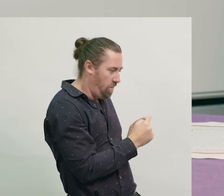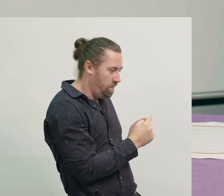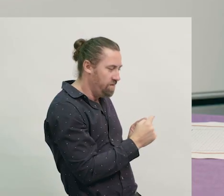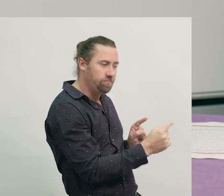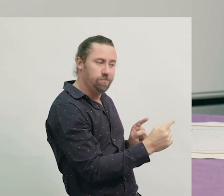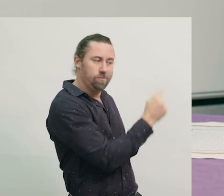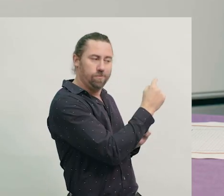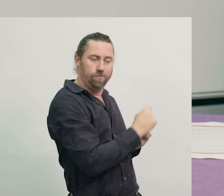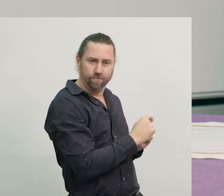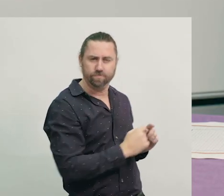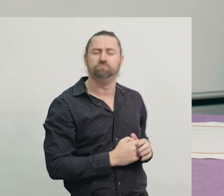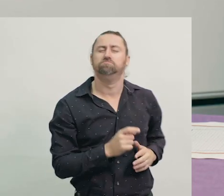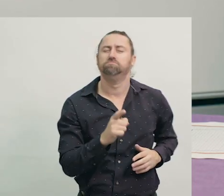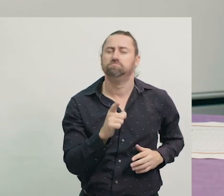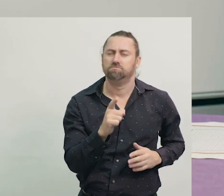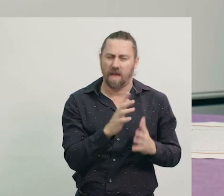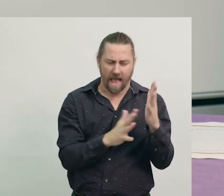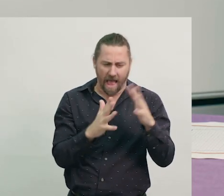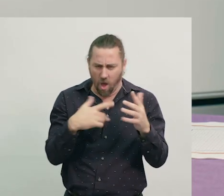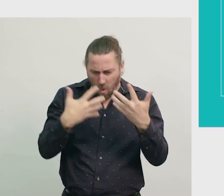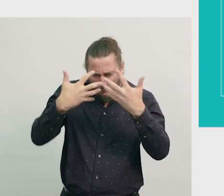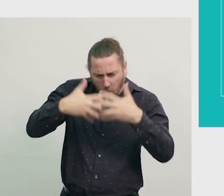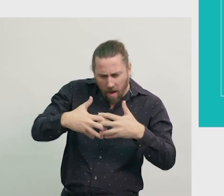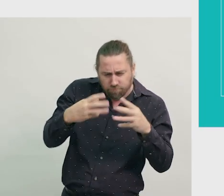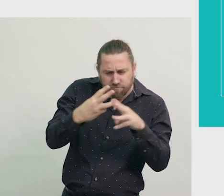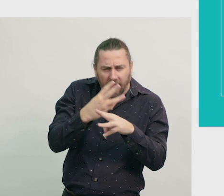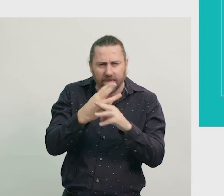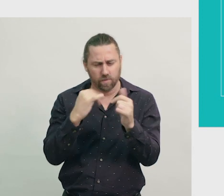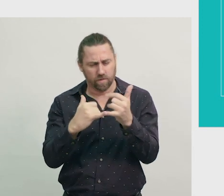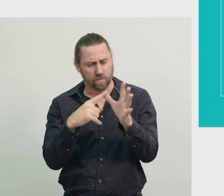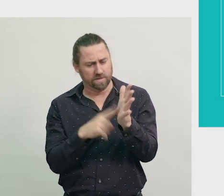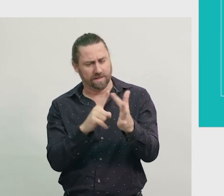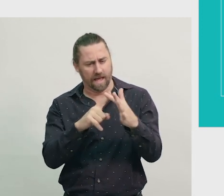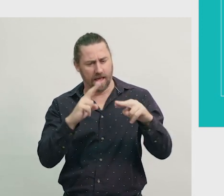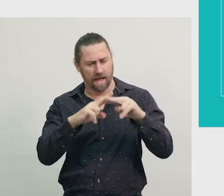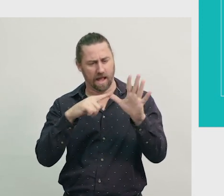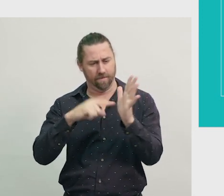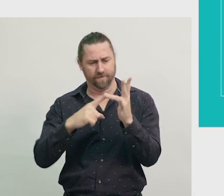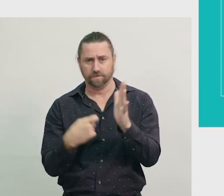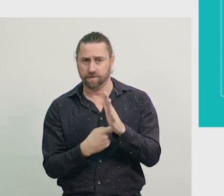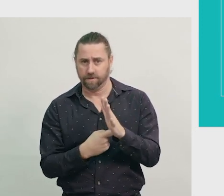Let’s take a look at how to calculate the scale factor. We’ll start again with a rectangle that is 2 squares along the length,